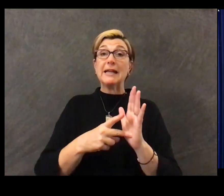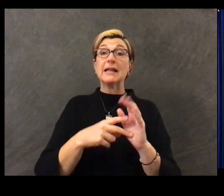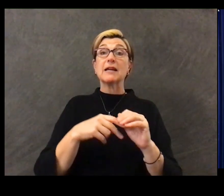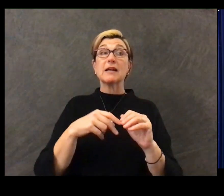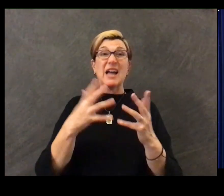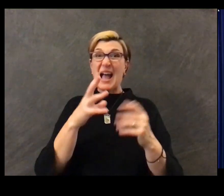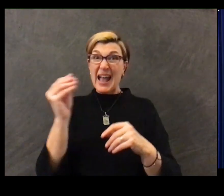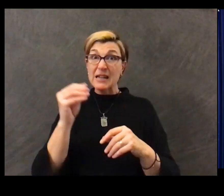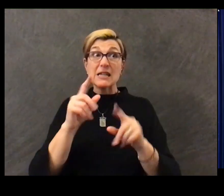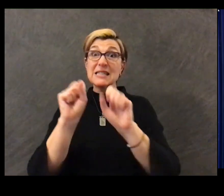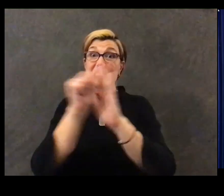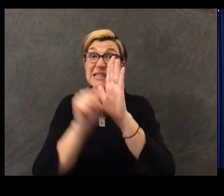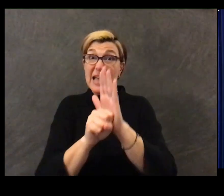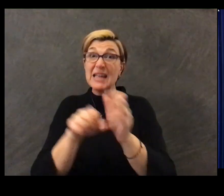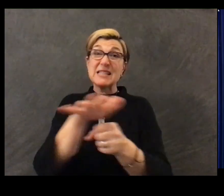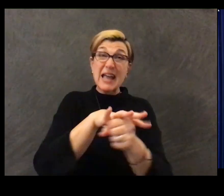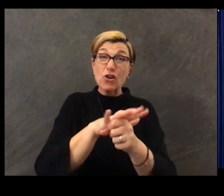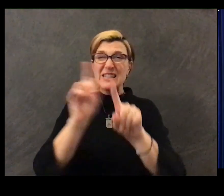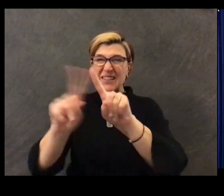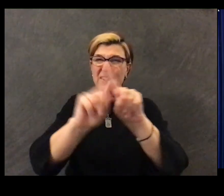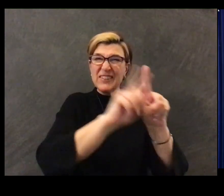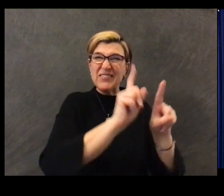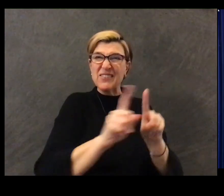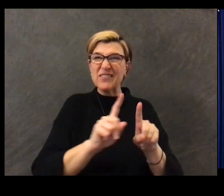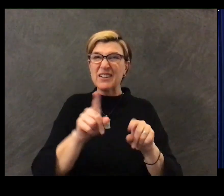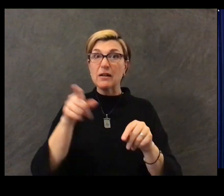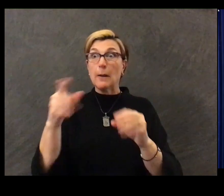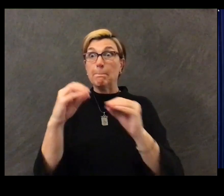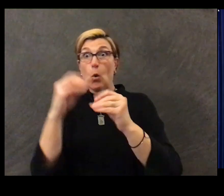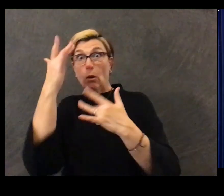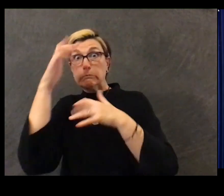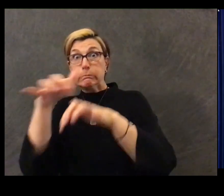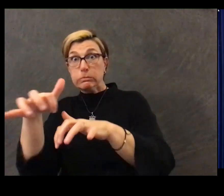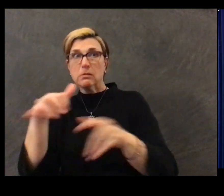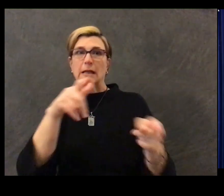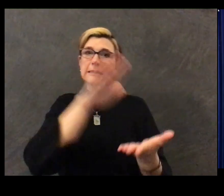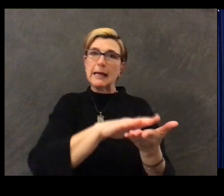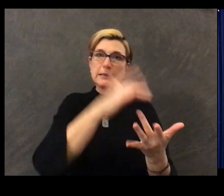even begin to think about the phase is going to different so the one thing that